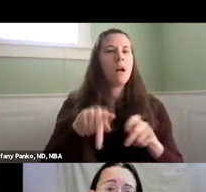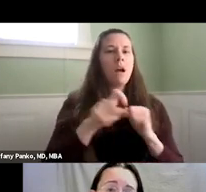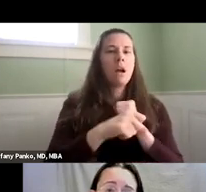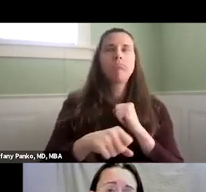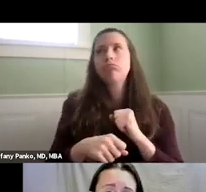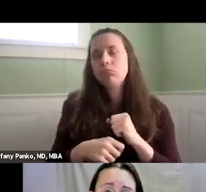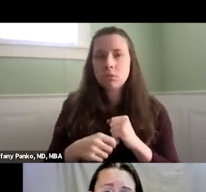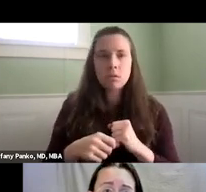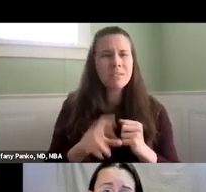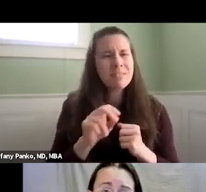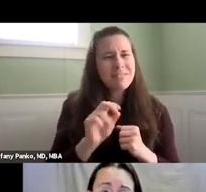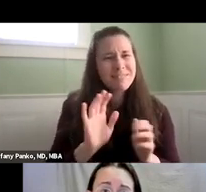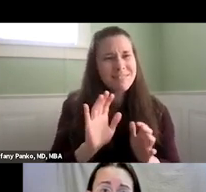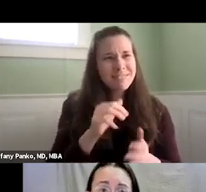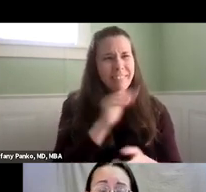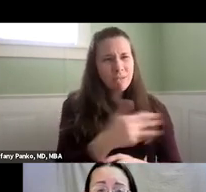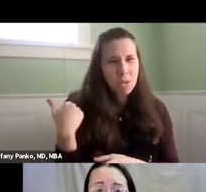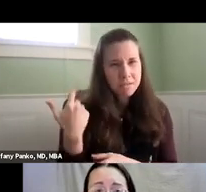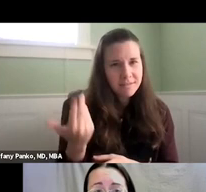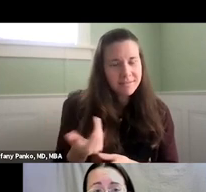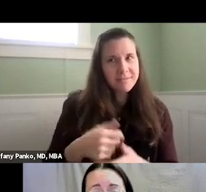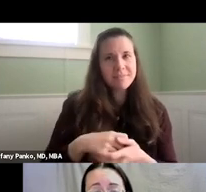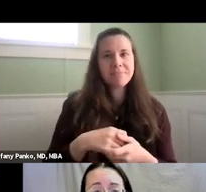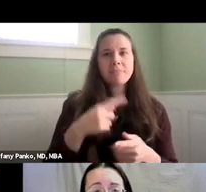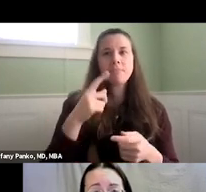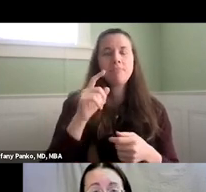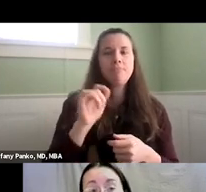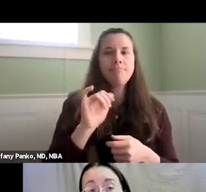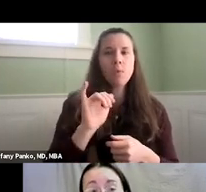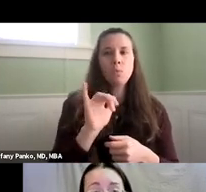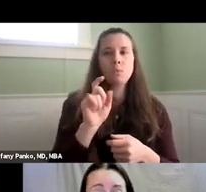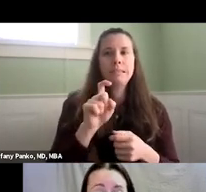becomes punitive on the patient. The patients feel like they are taking too much of their